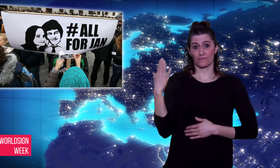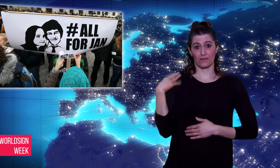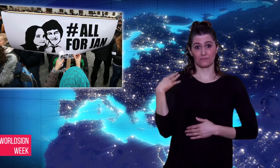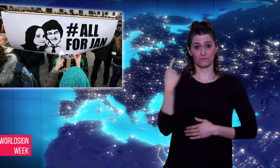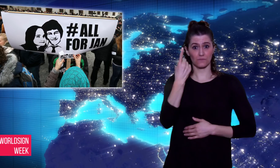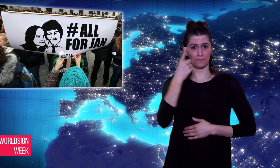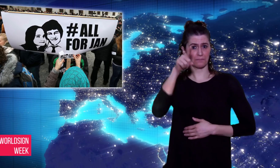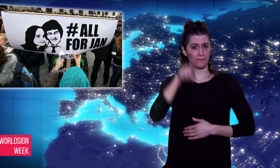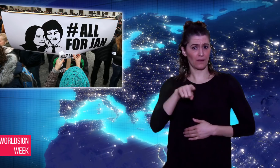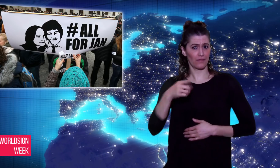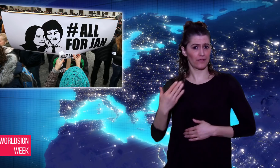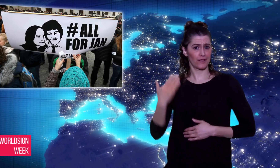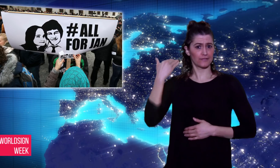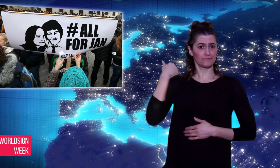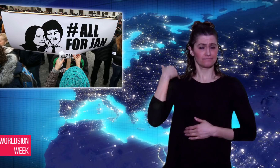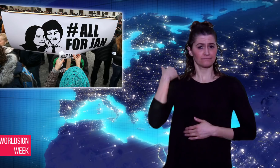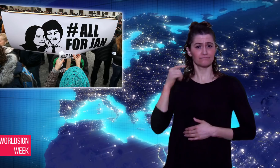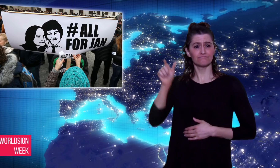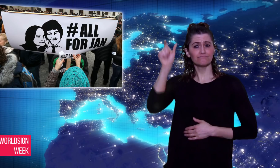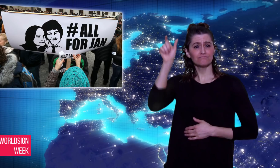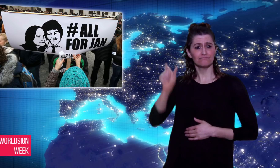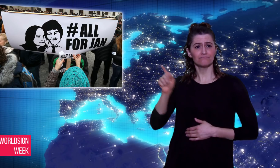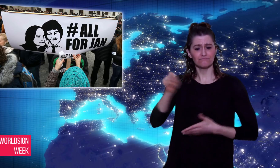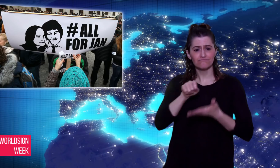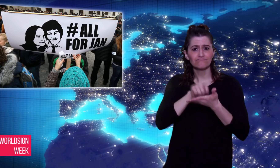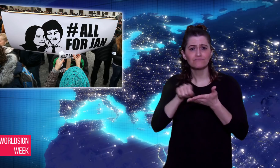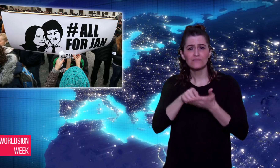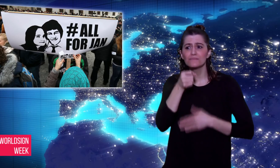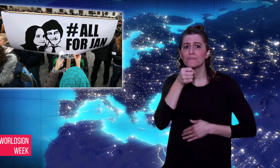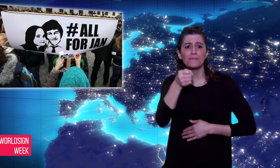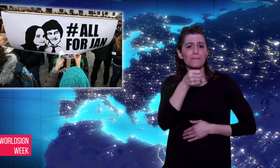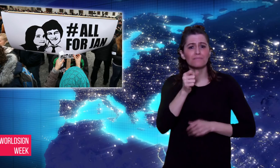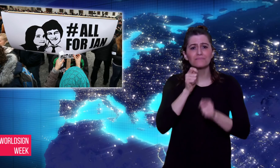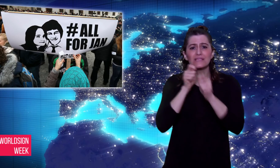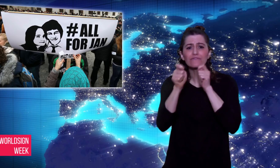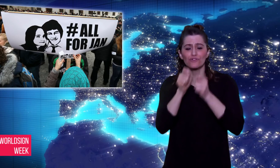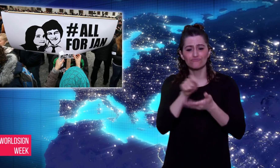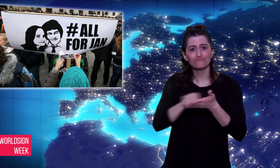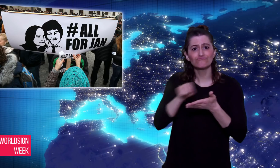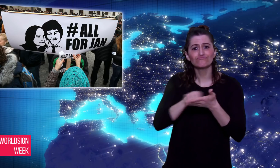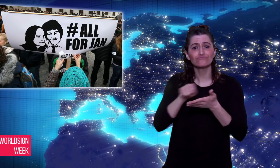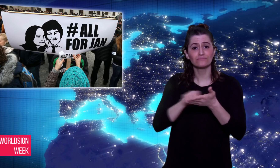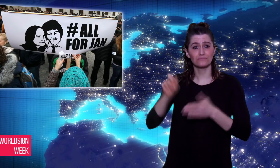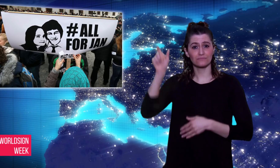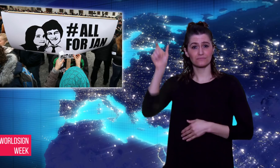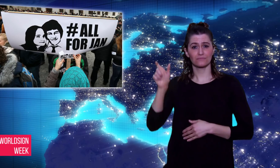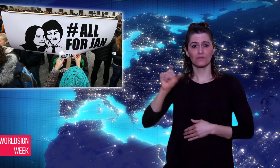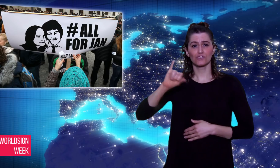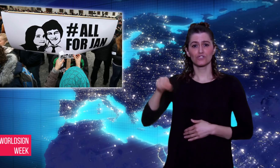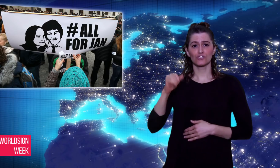Last month, journalist Jan Kuciak and his